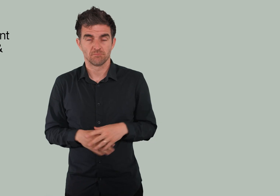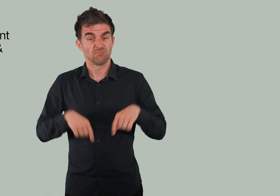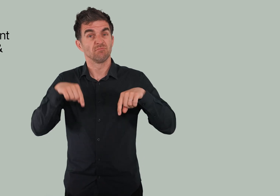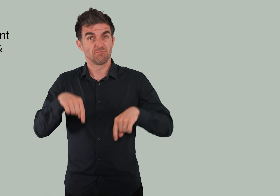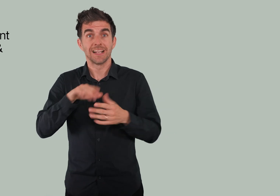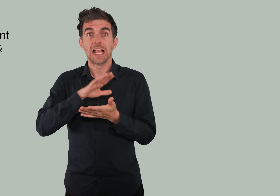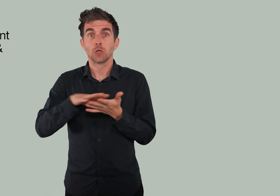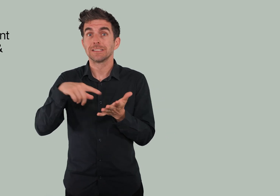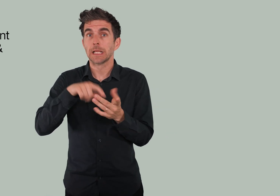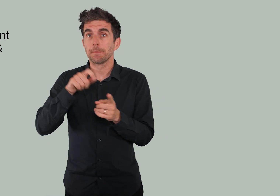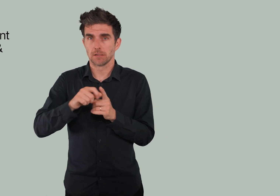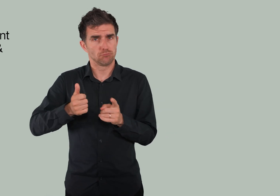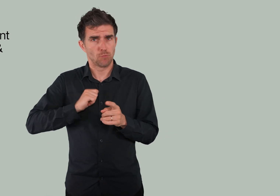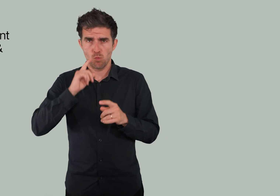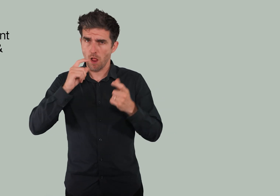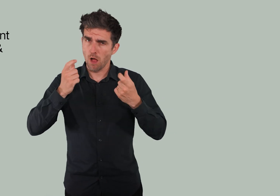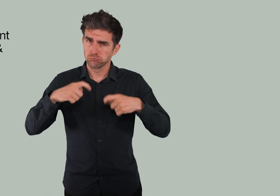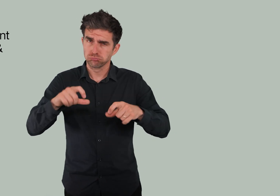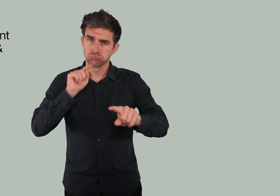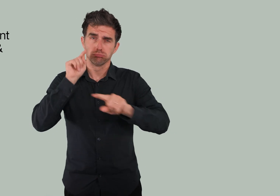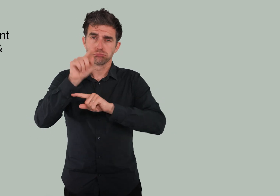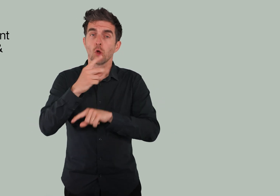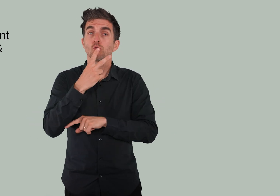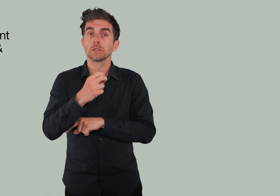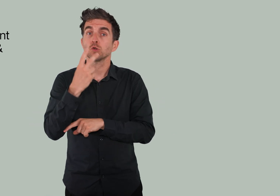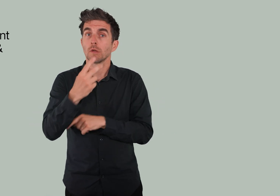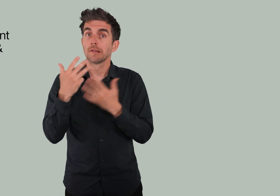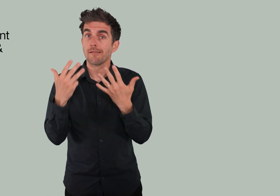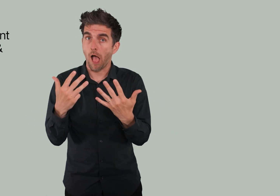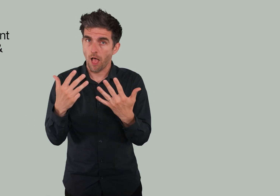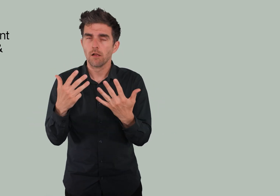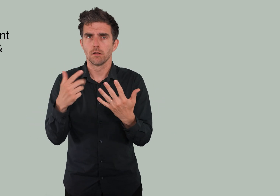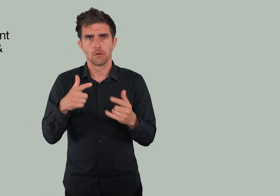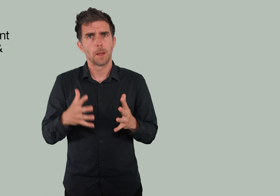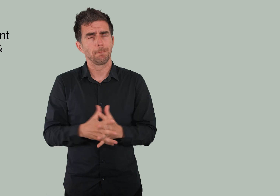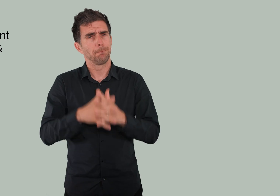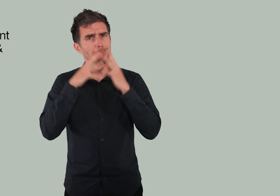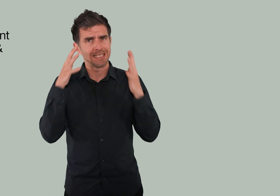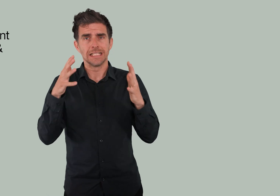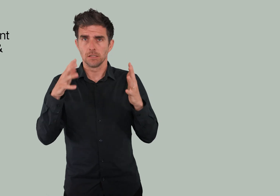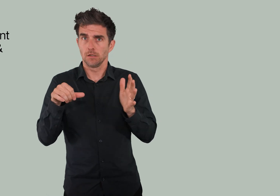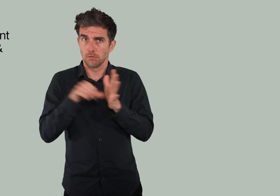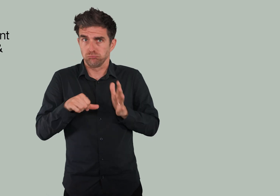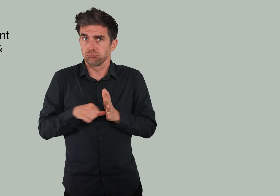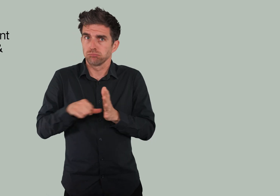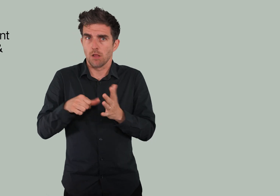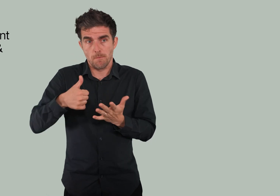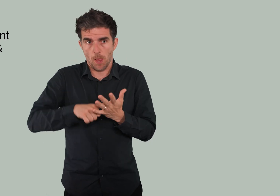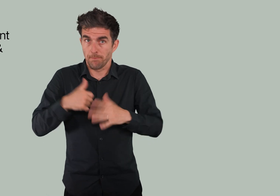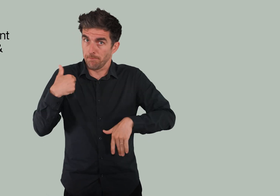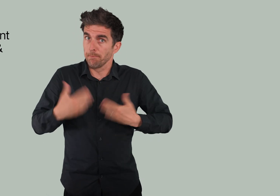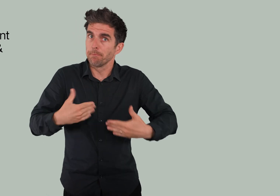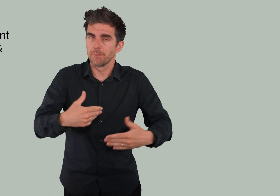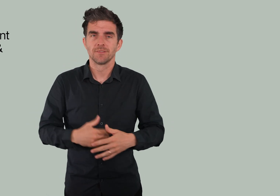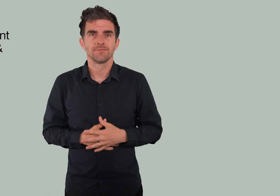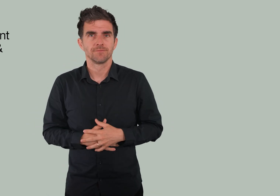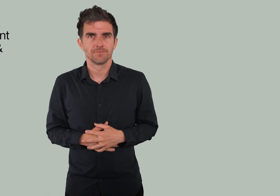6.75 The HTP is expected to run until 2029 and is a large and complex programme.